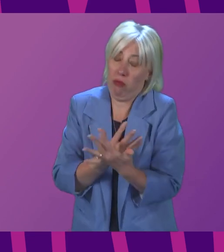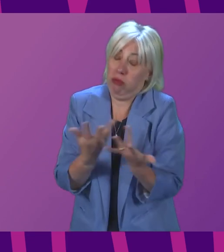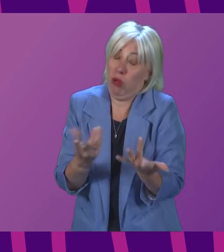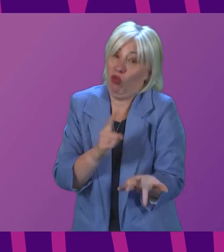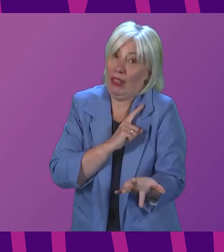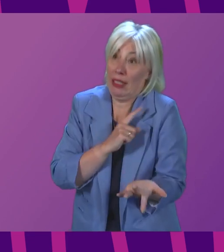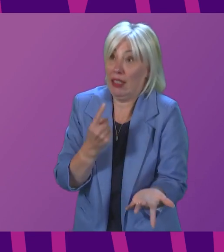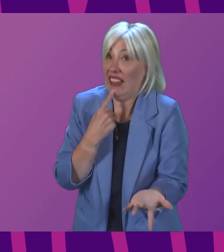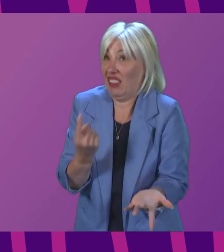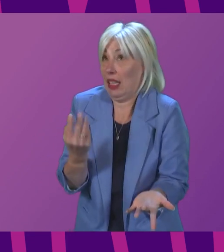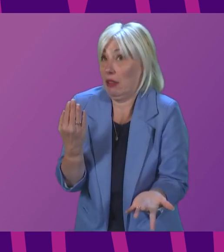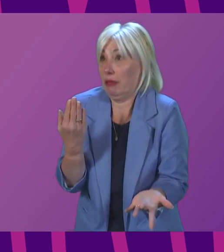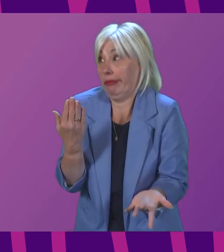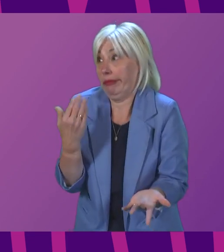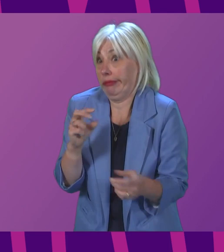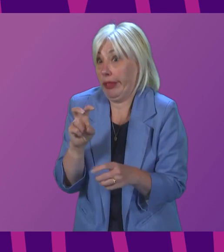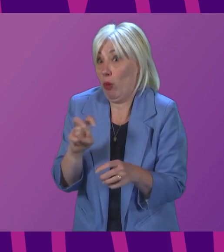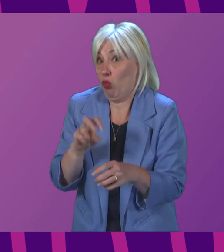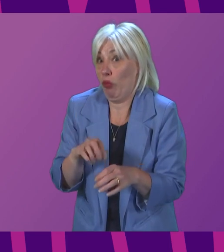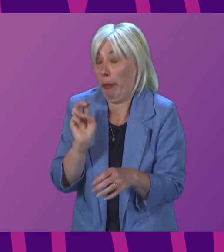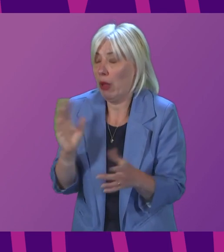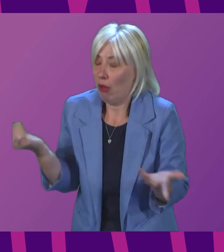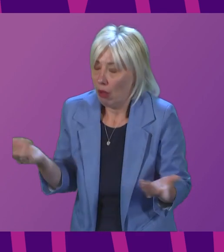least the reason that I cited in the previous answer.